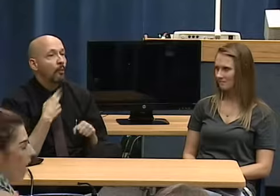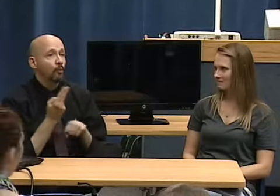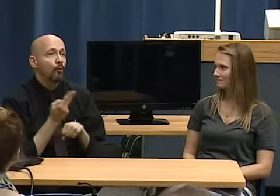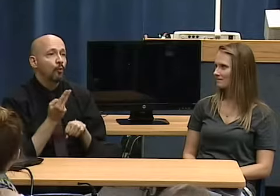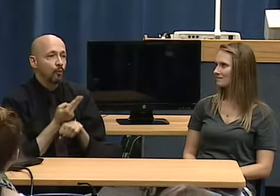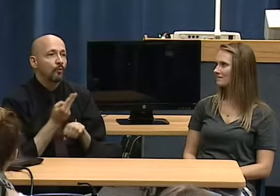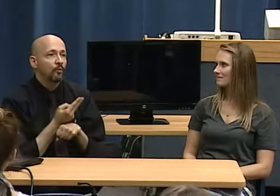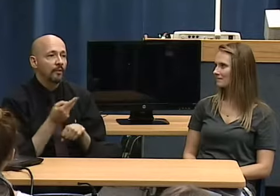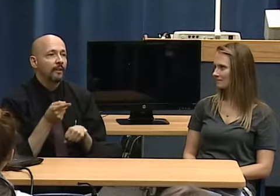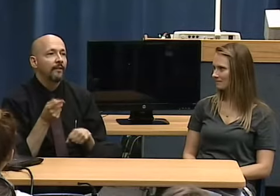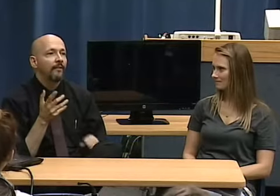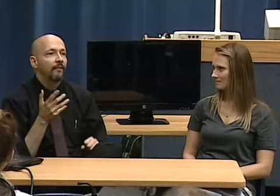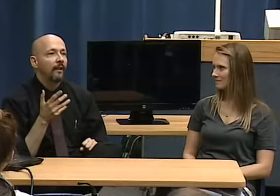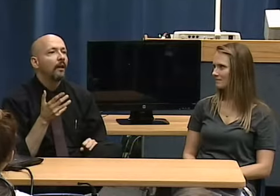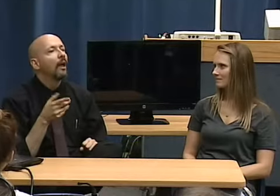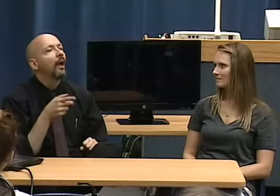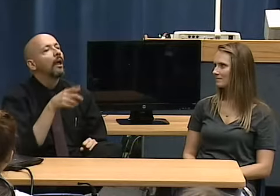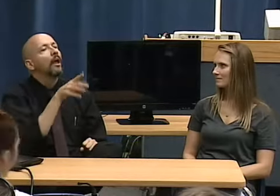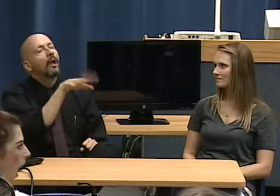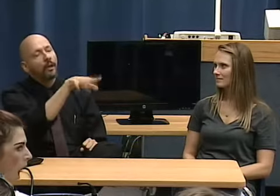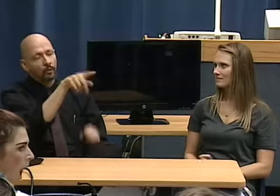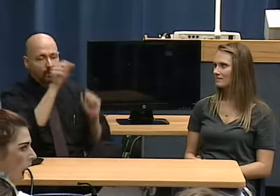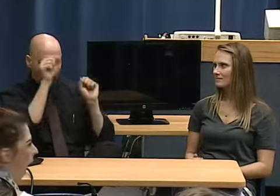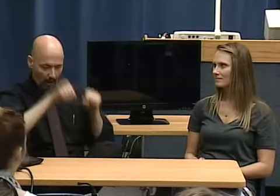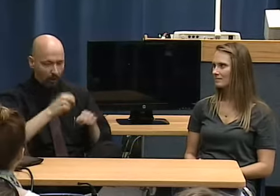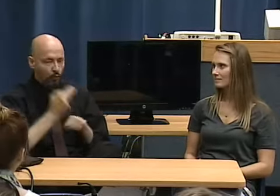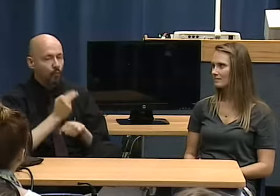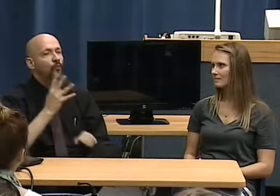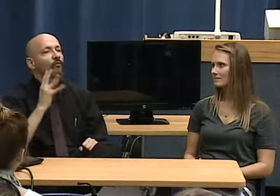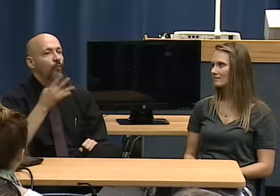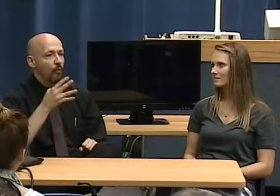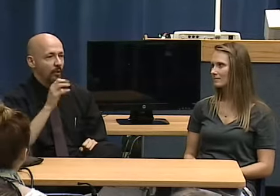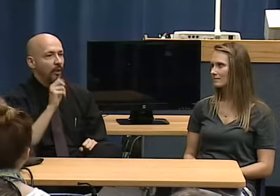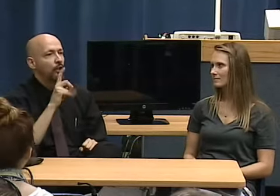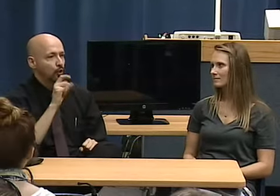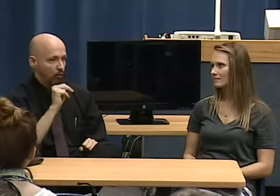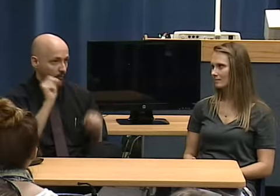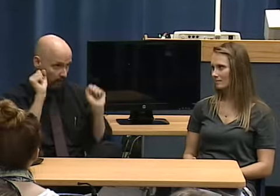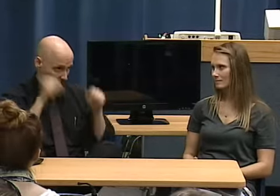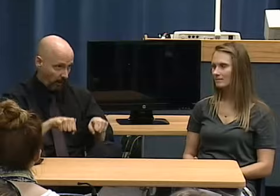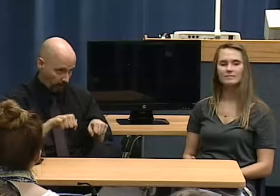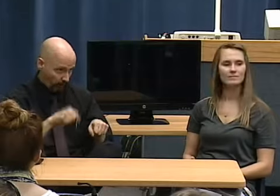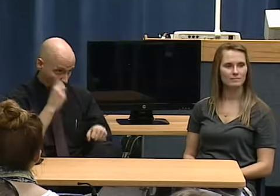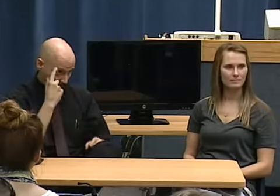I'm using the 5th ed., hey, you can use the 4th edition. You can. Understand?